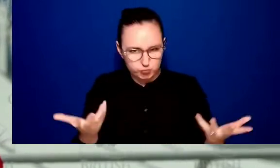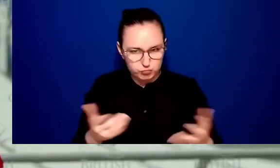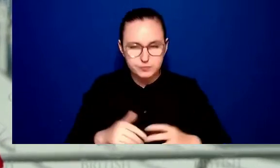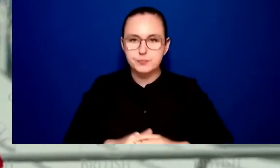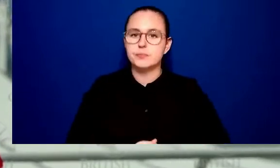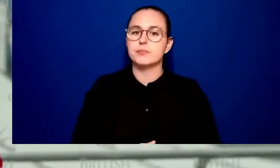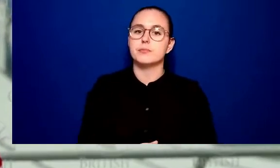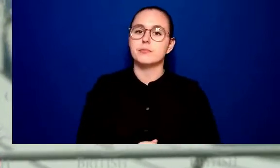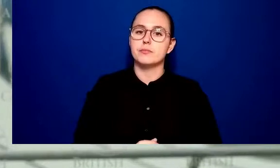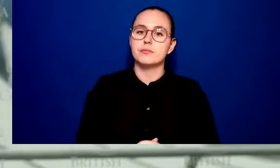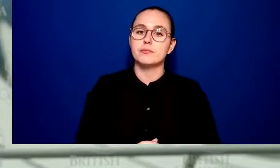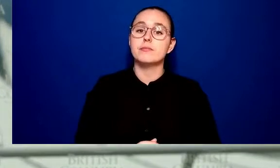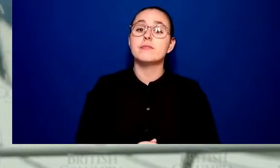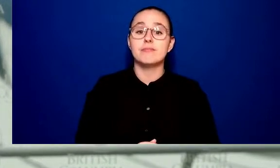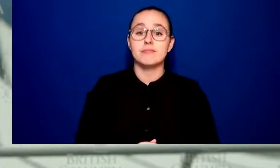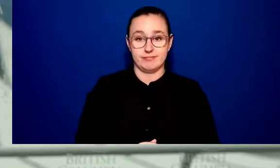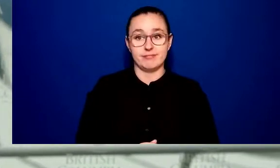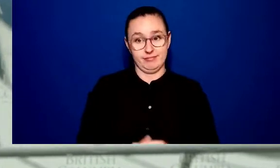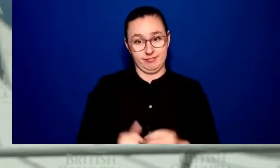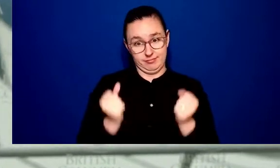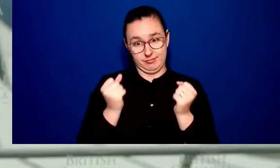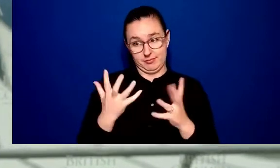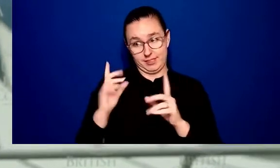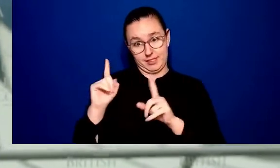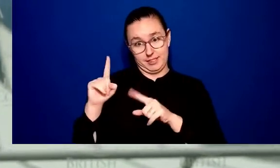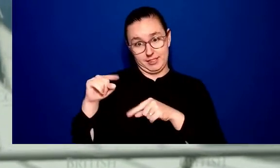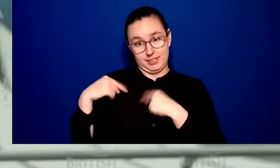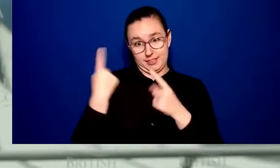many months Now, as I don't need to say, I think, as covid